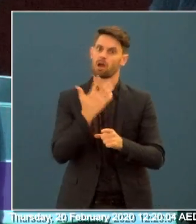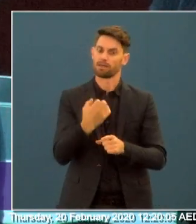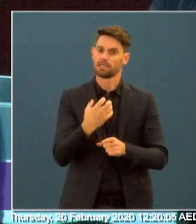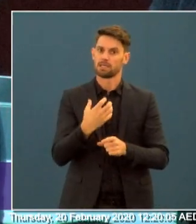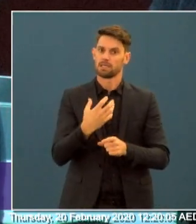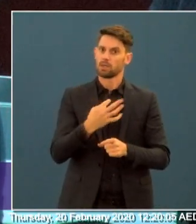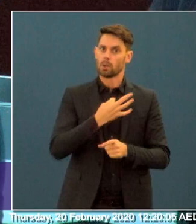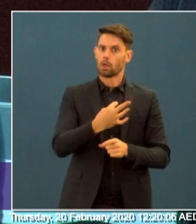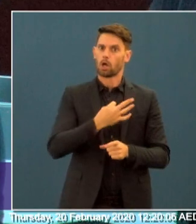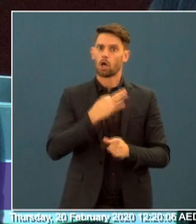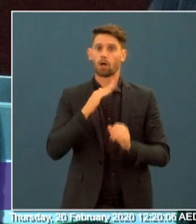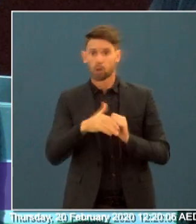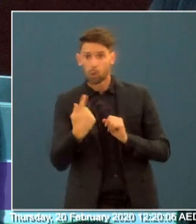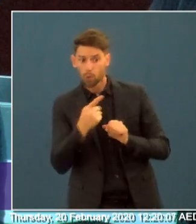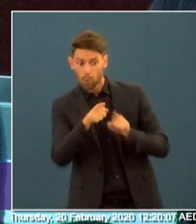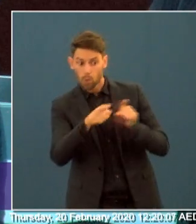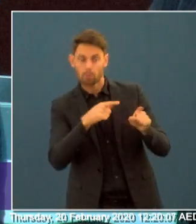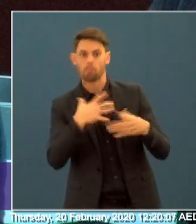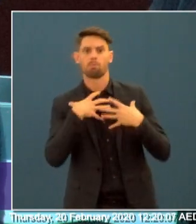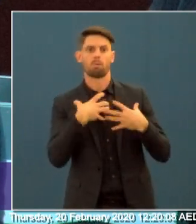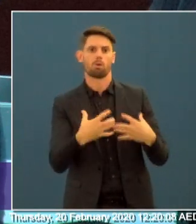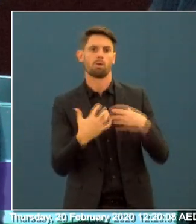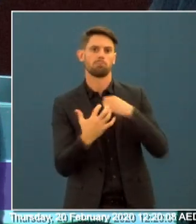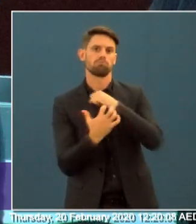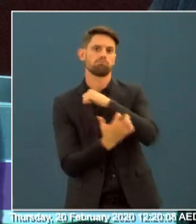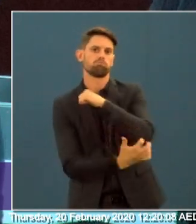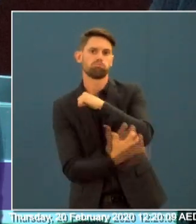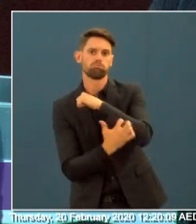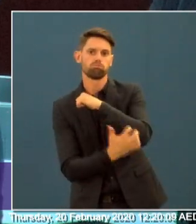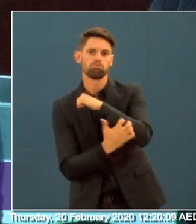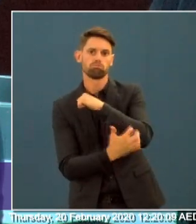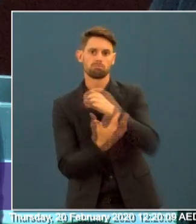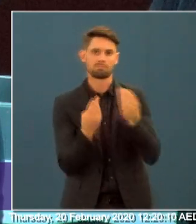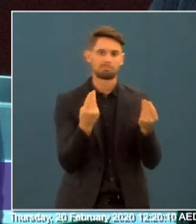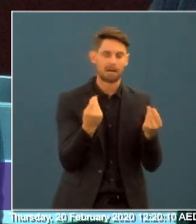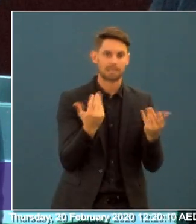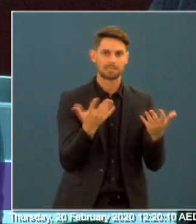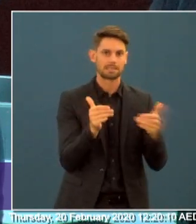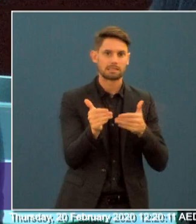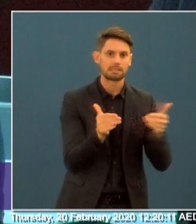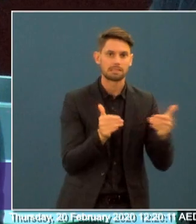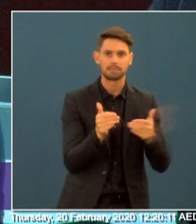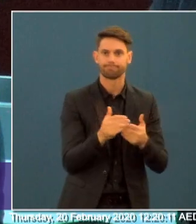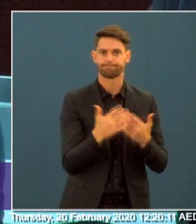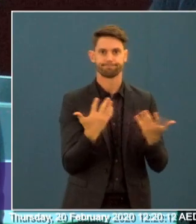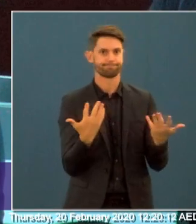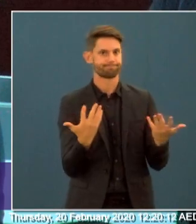And, in terms of the impact of poverty and low socioeconomic cohorts,